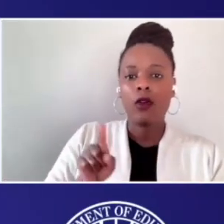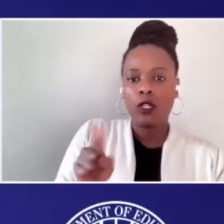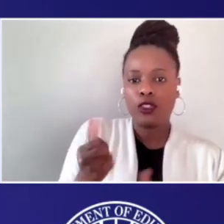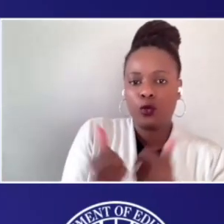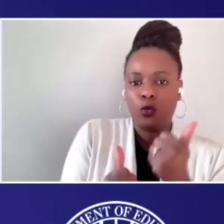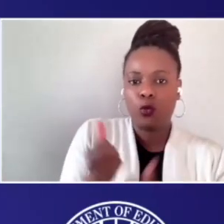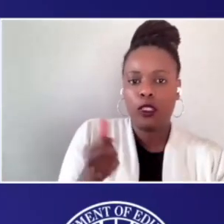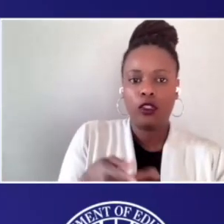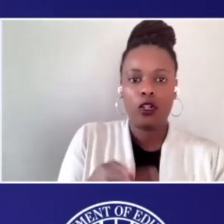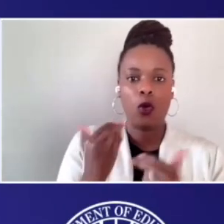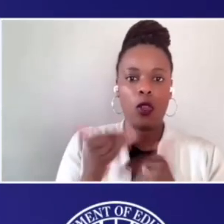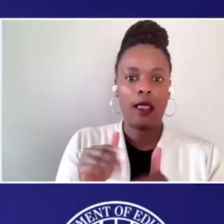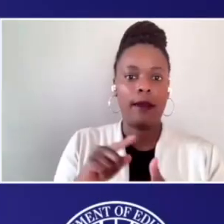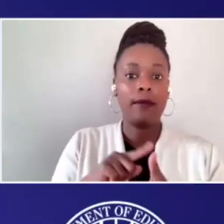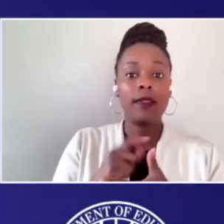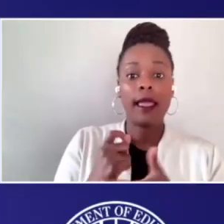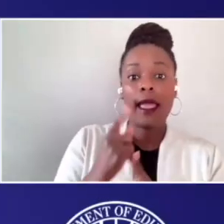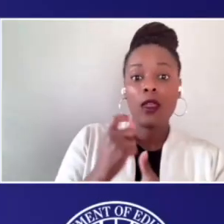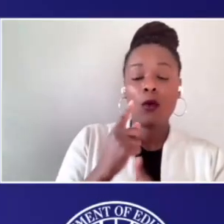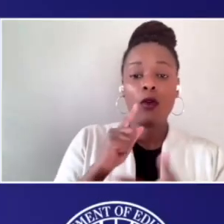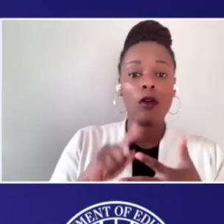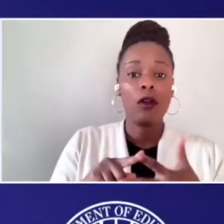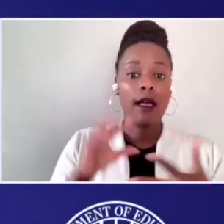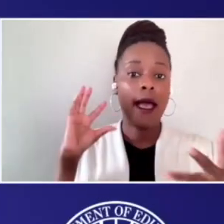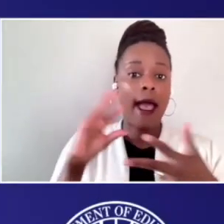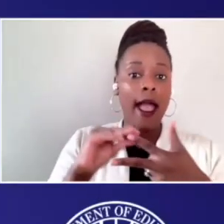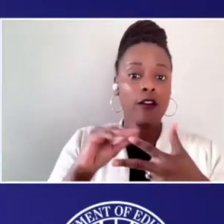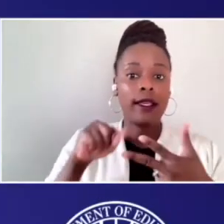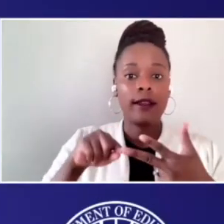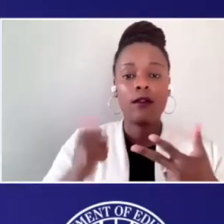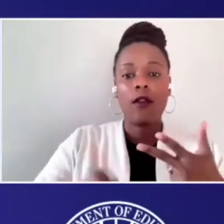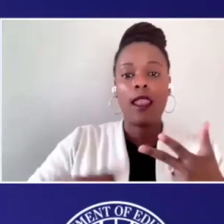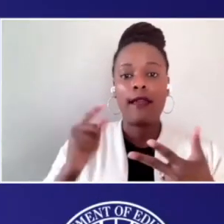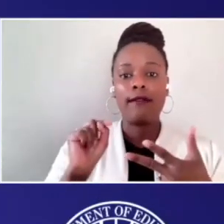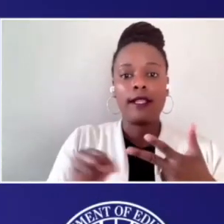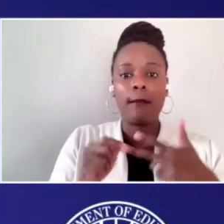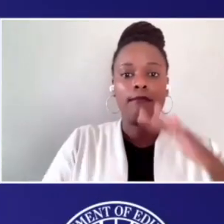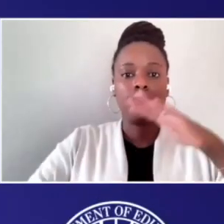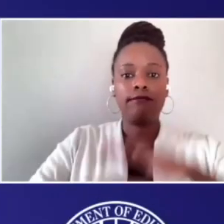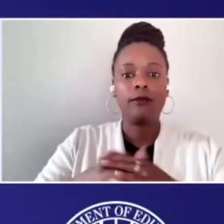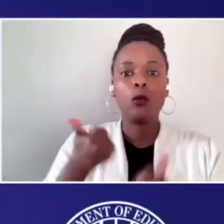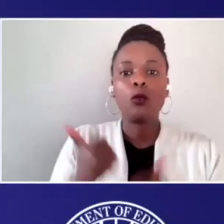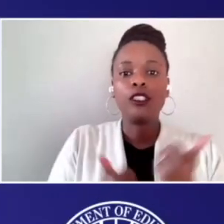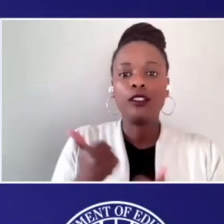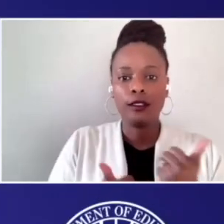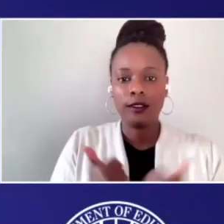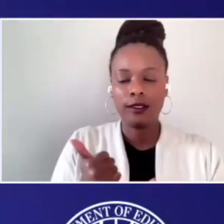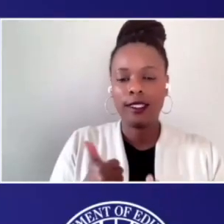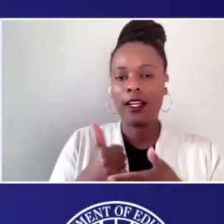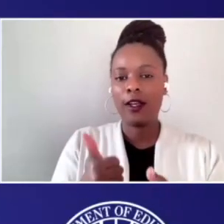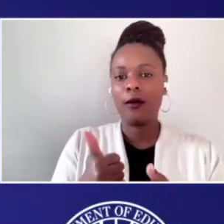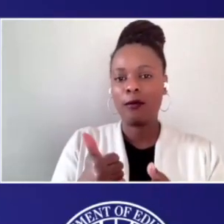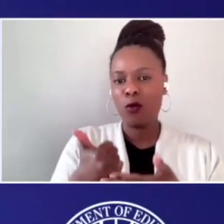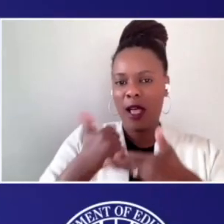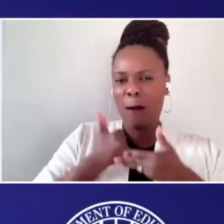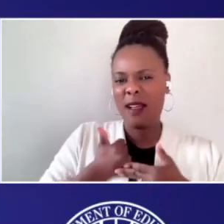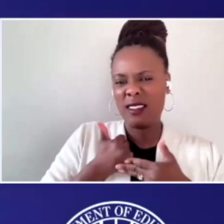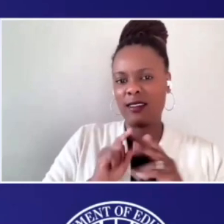or a lifetime. That will help us answer your question more correctly and keep us all on the same page.